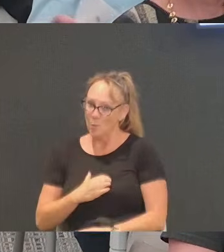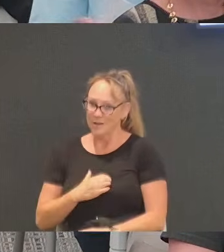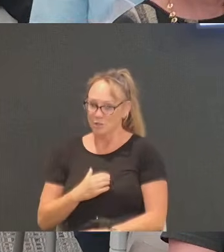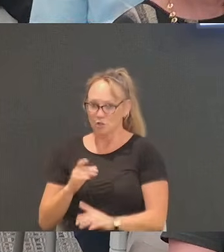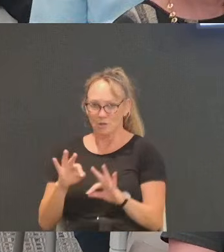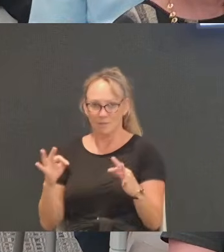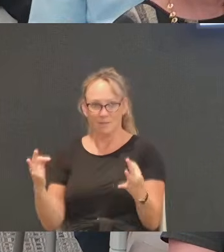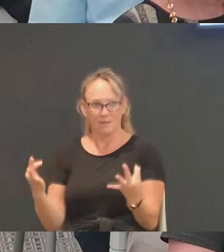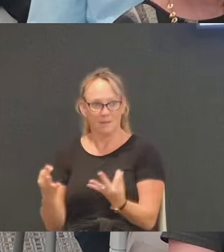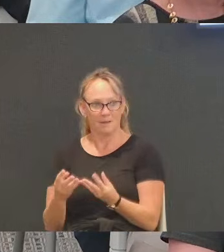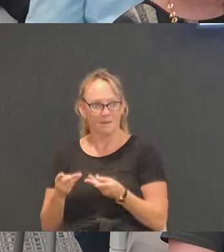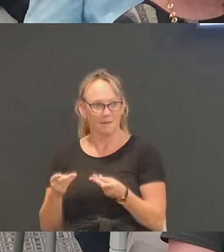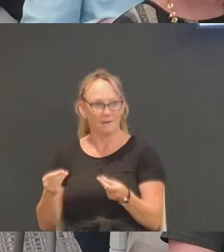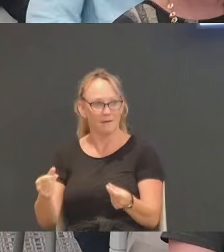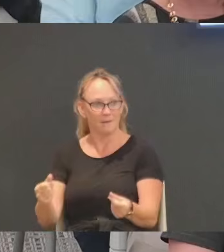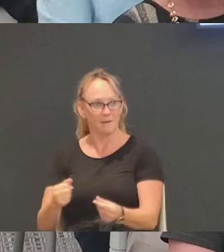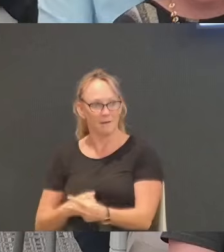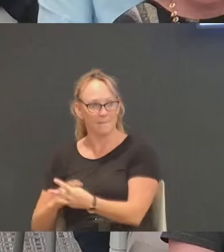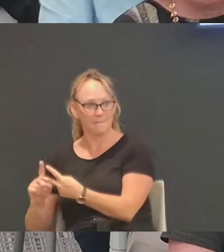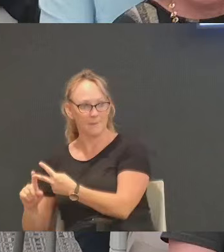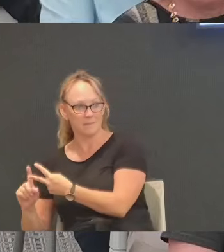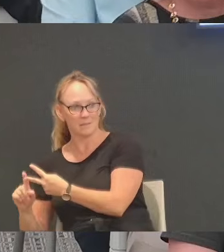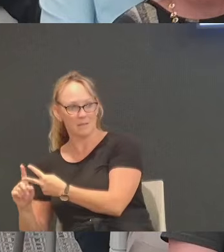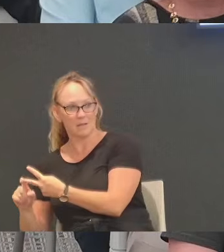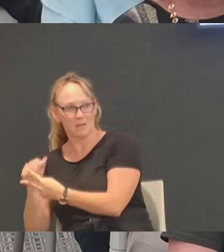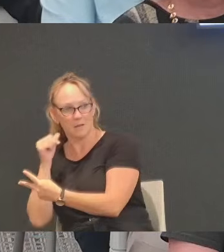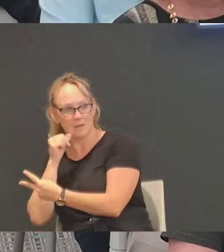the younger daughter's cancer relapsed just a little over a month into their independent living